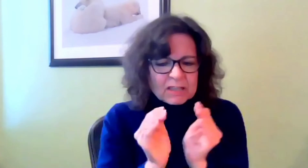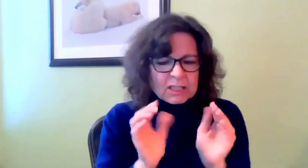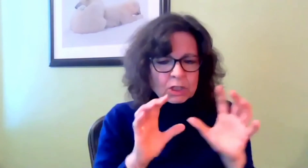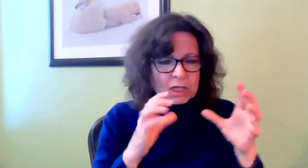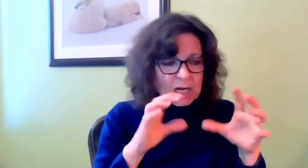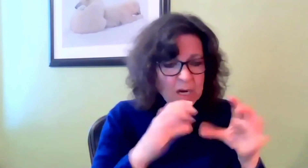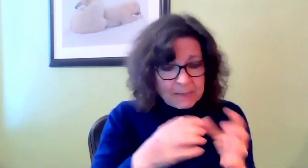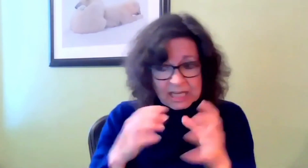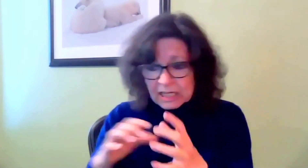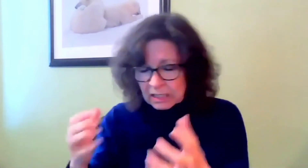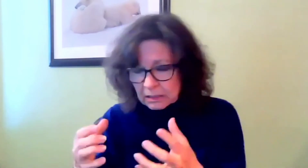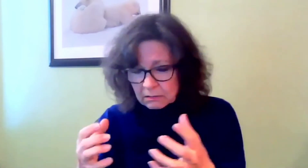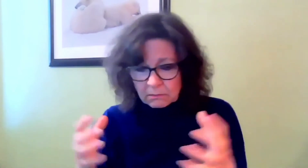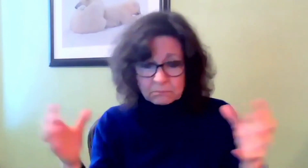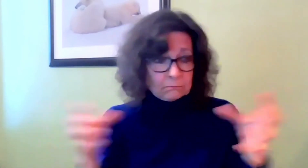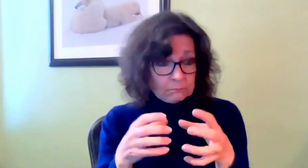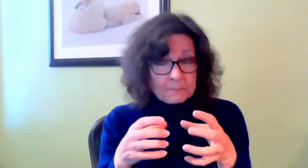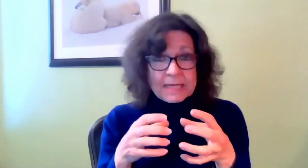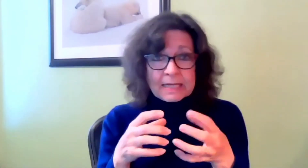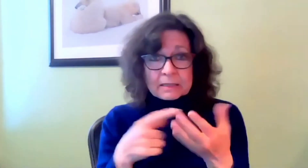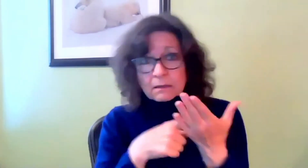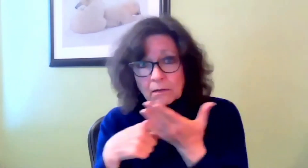or problems that were happening in the community.